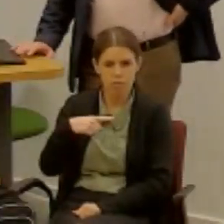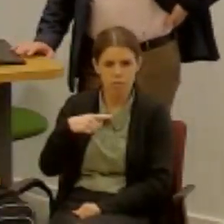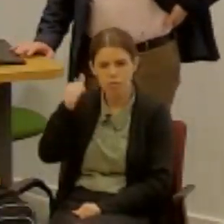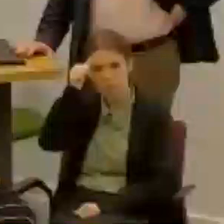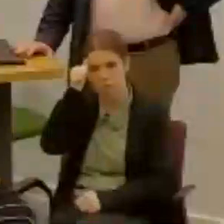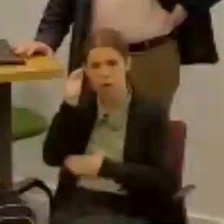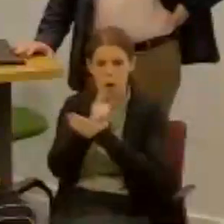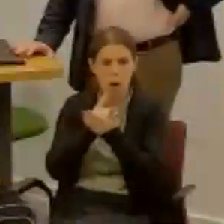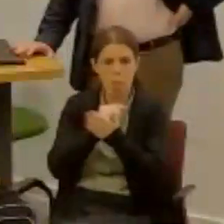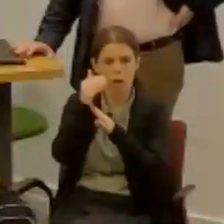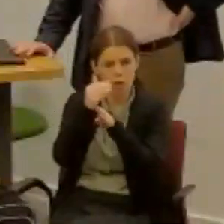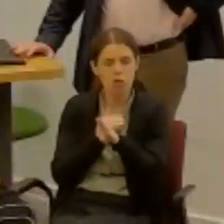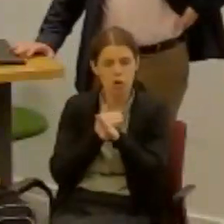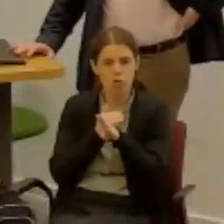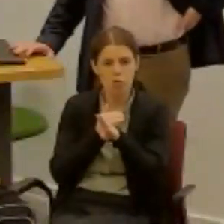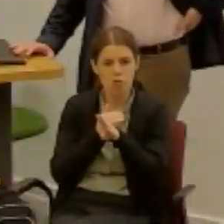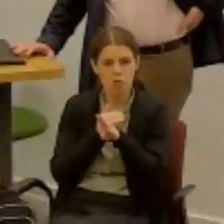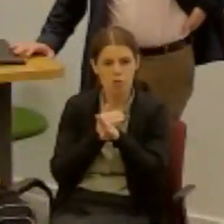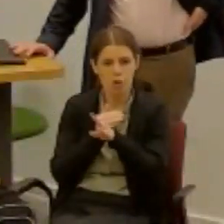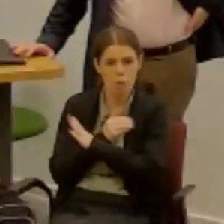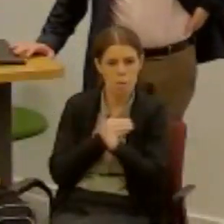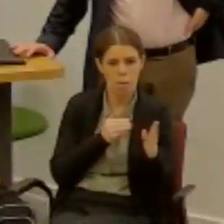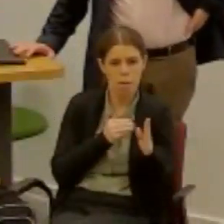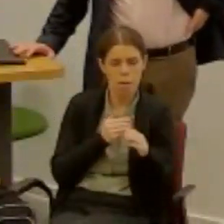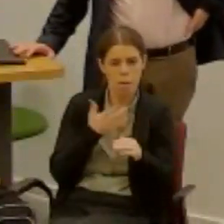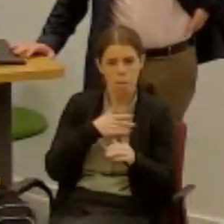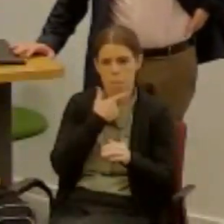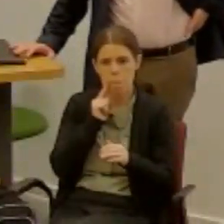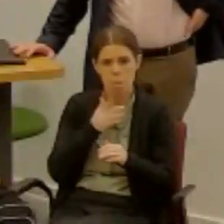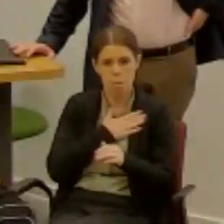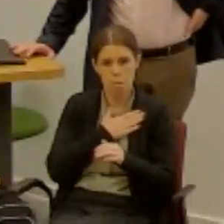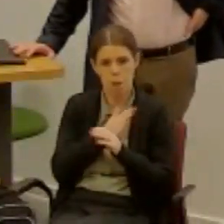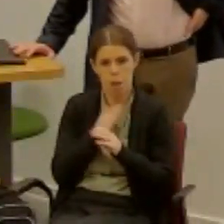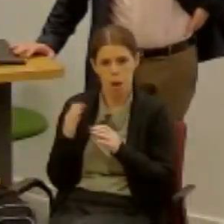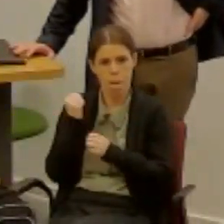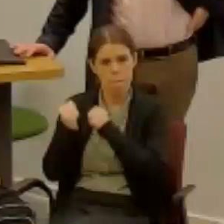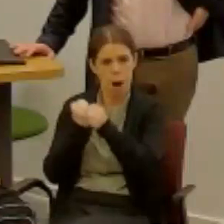So, we're gonna say, that's that swings towards people. What people would have to go over the boxing glove I don't know about says a lot about